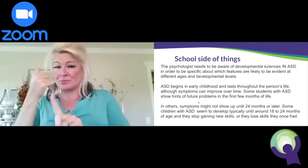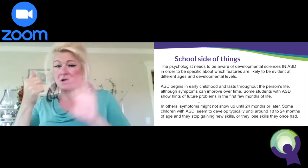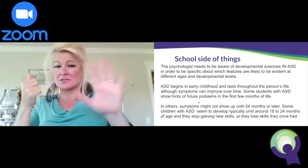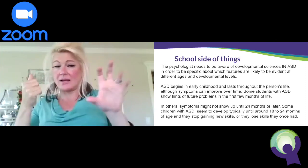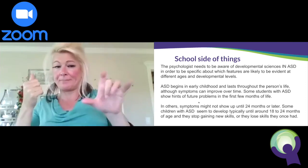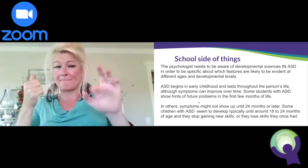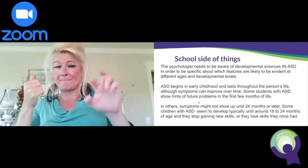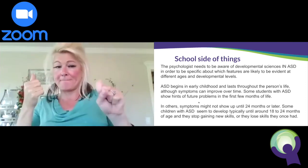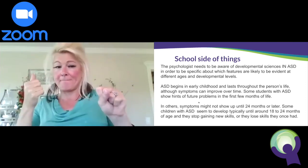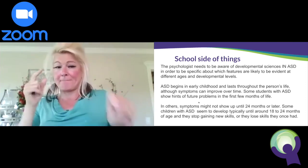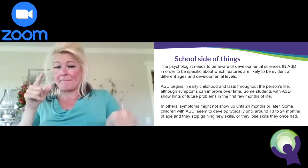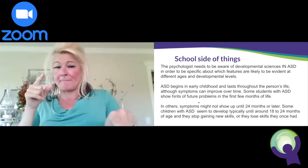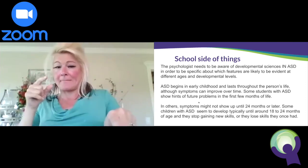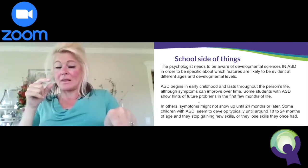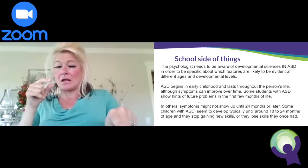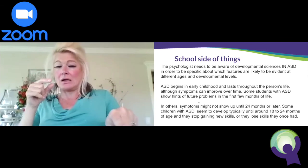that's one of the things that I wanted to talk about.